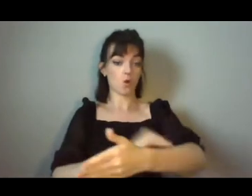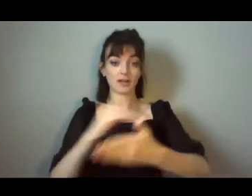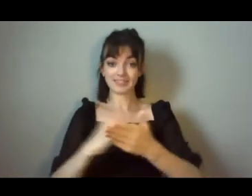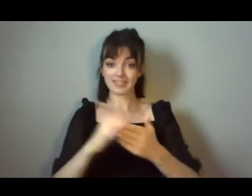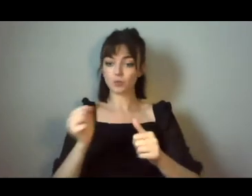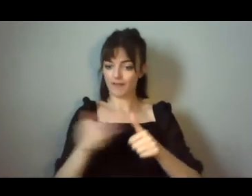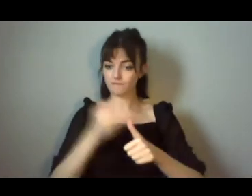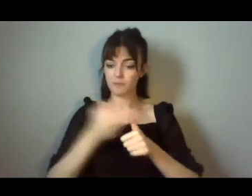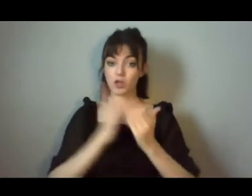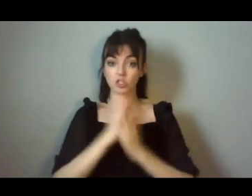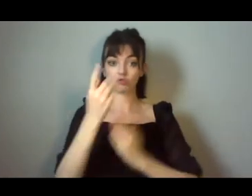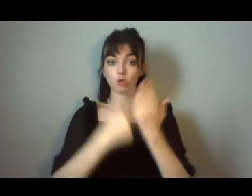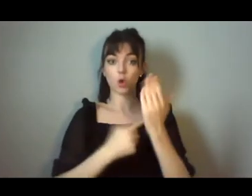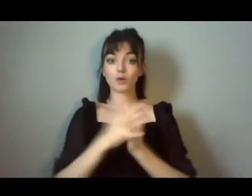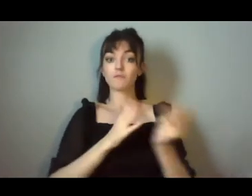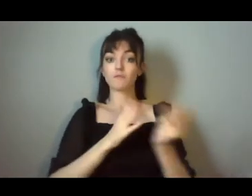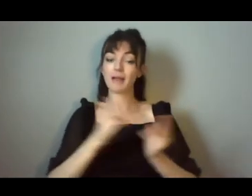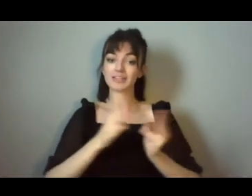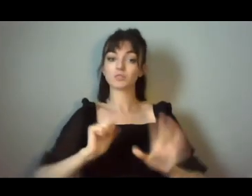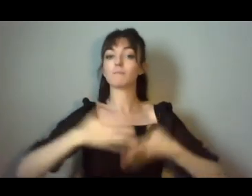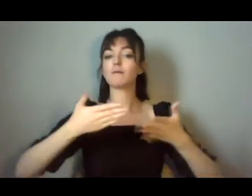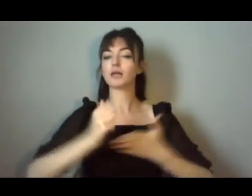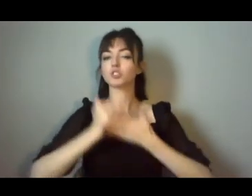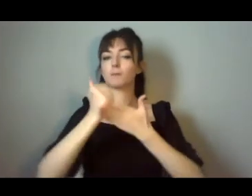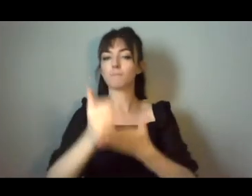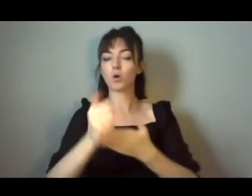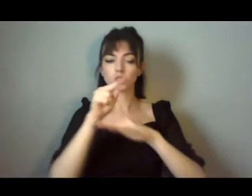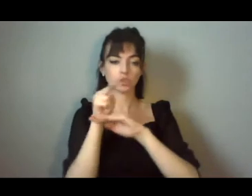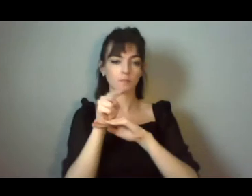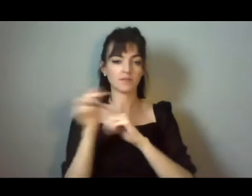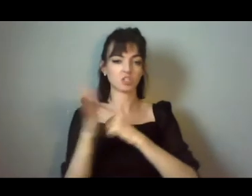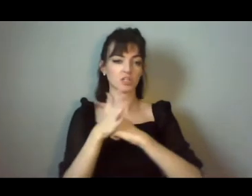we also provide a lot of supervision and support to our staff, because it can be very challenging